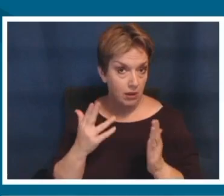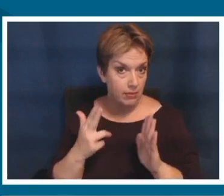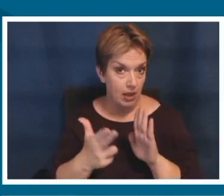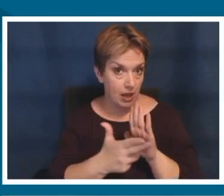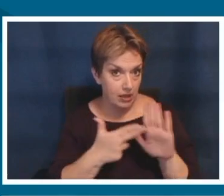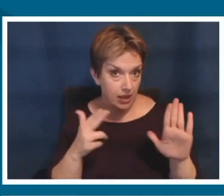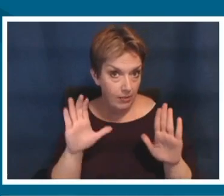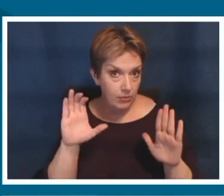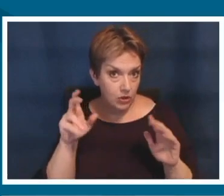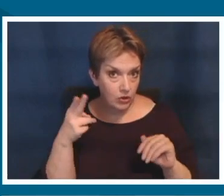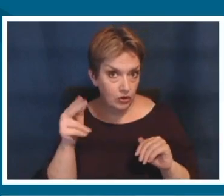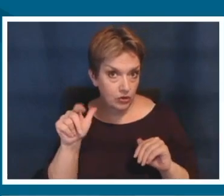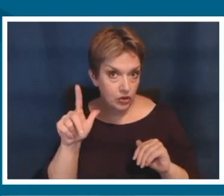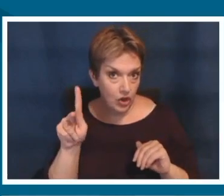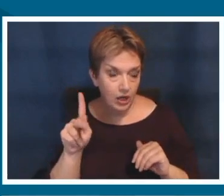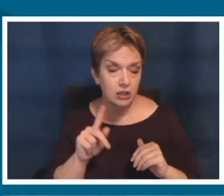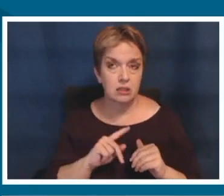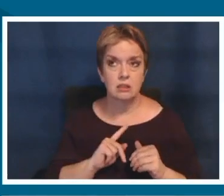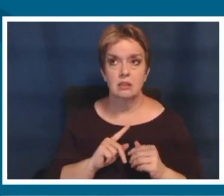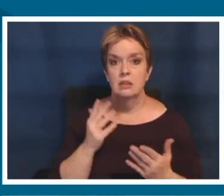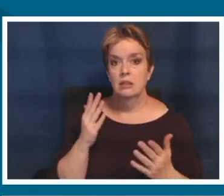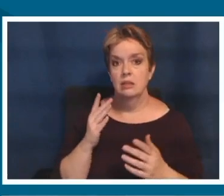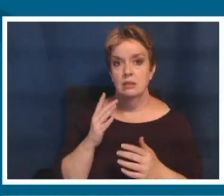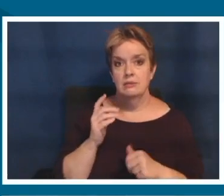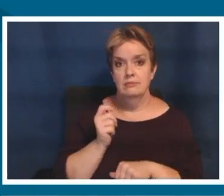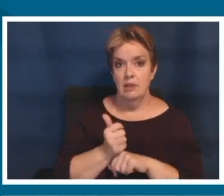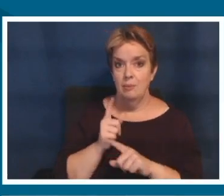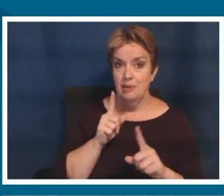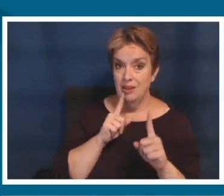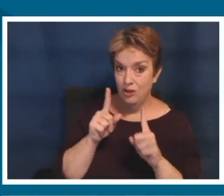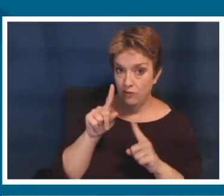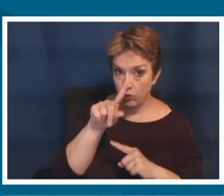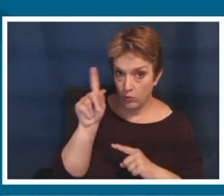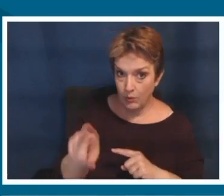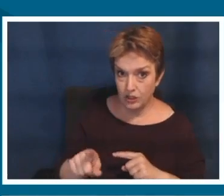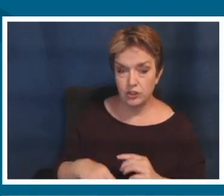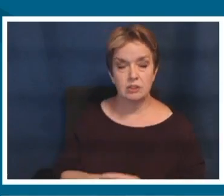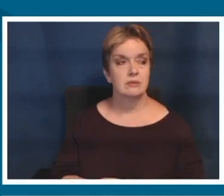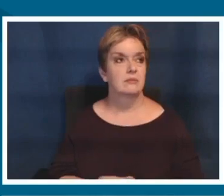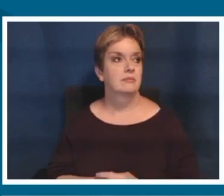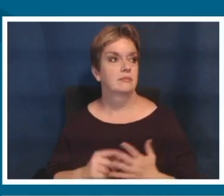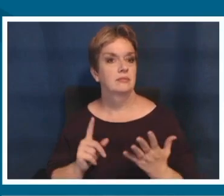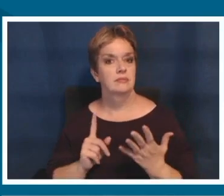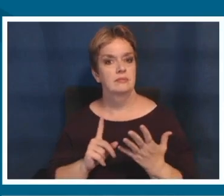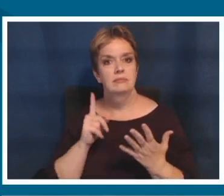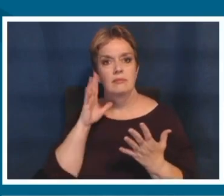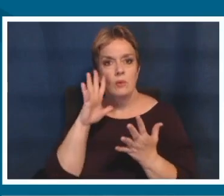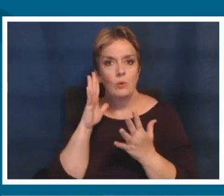is it in creating an interview question is it a giveaway what what are you going